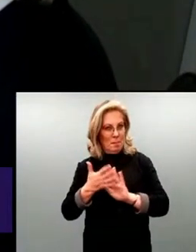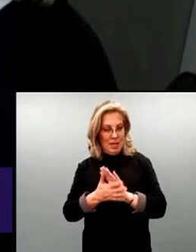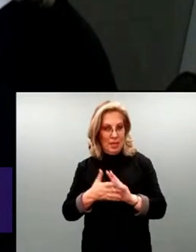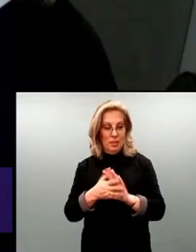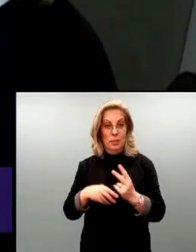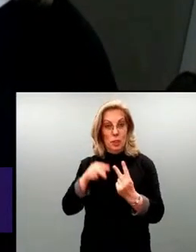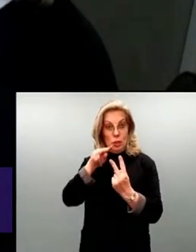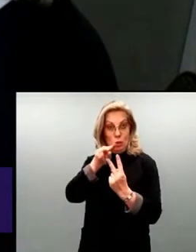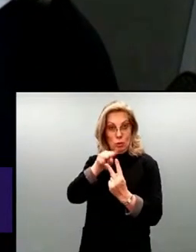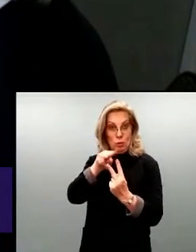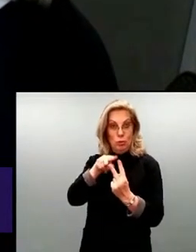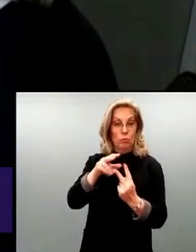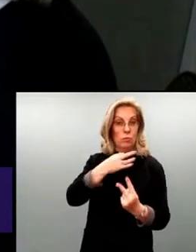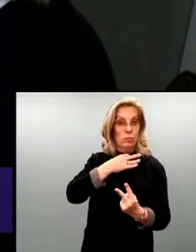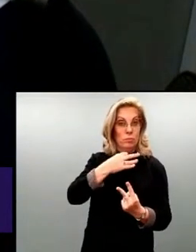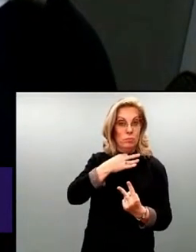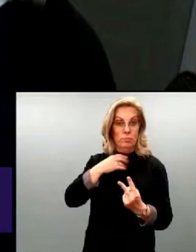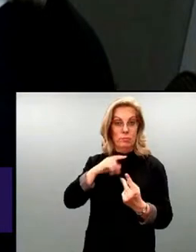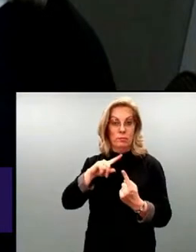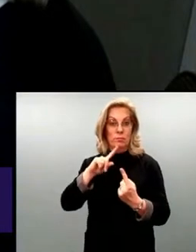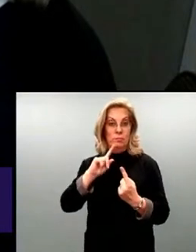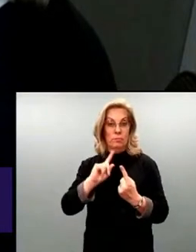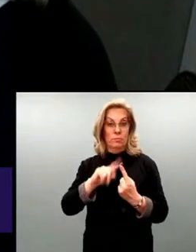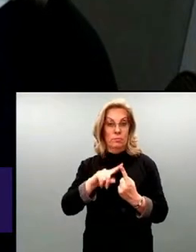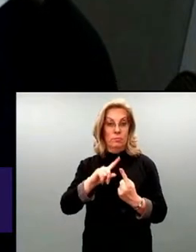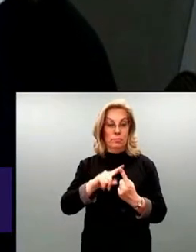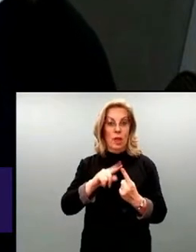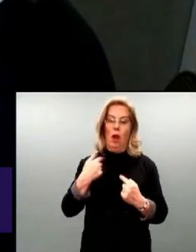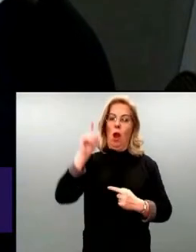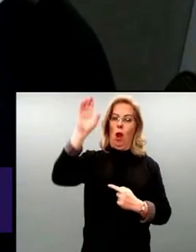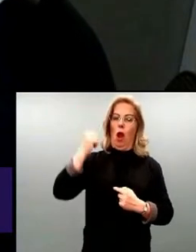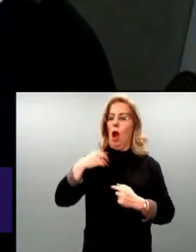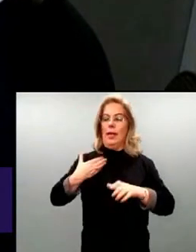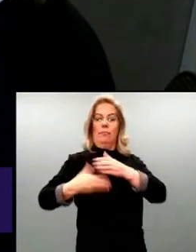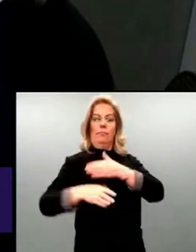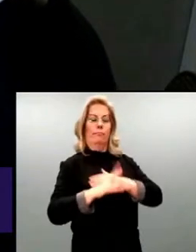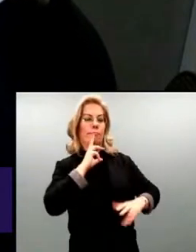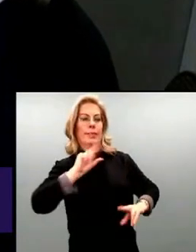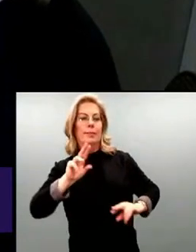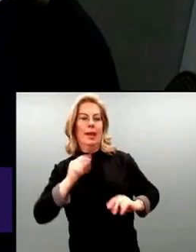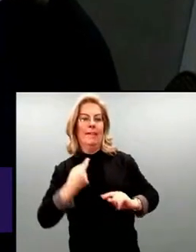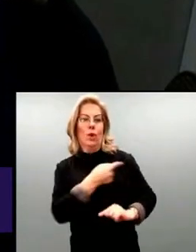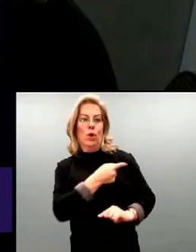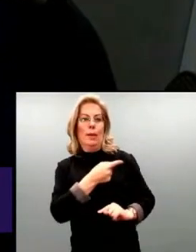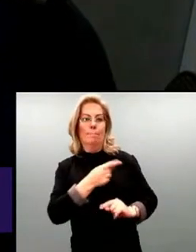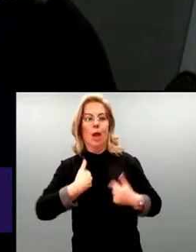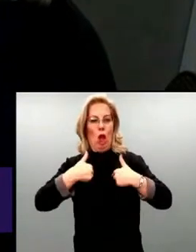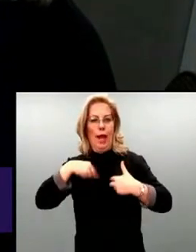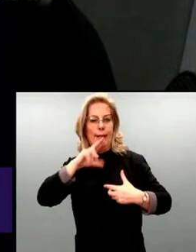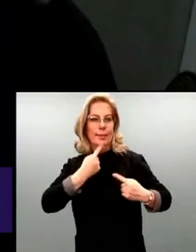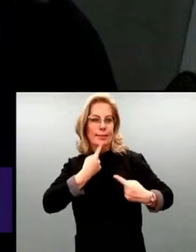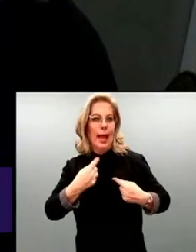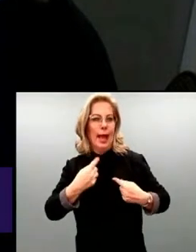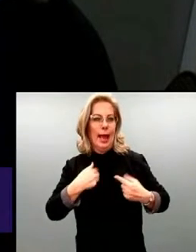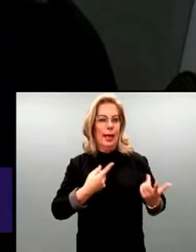One who purports to be the spokesperson for the Deaf person and the other who is